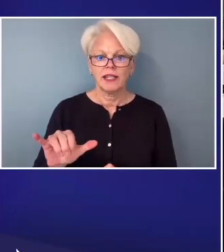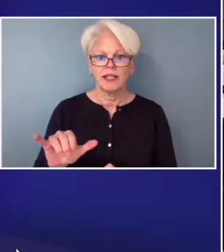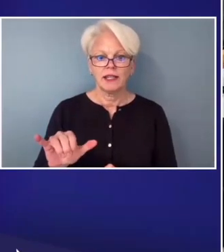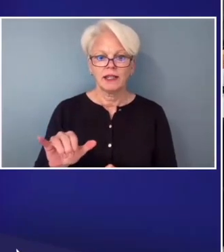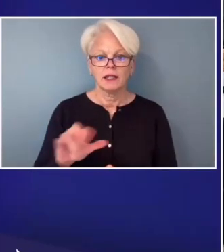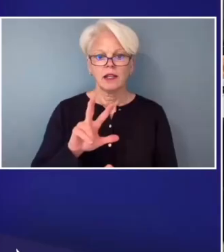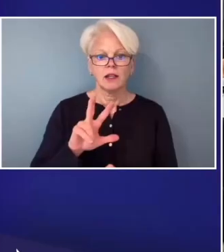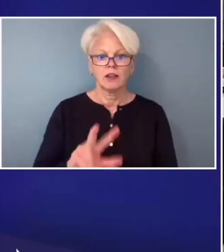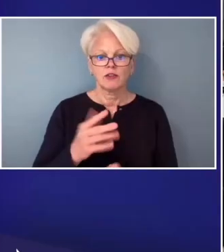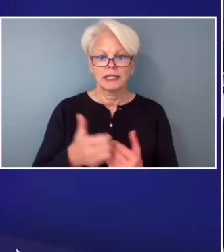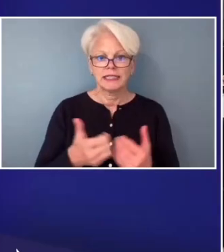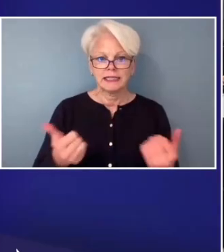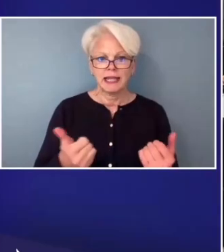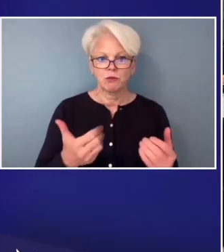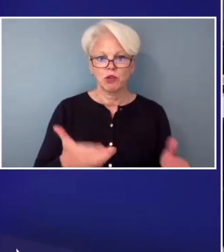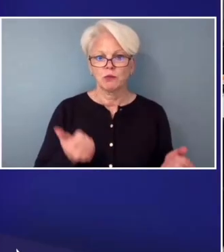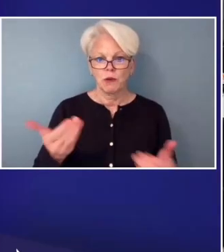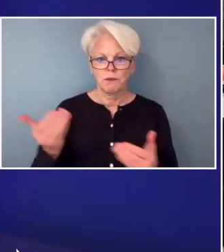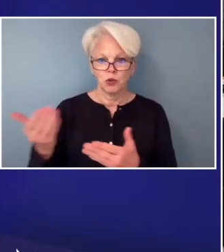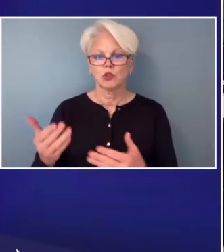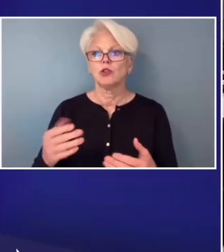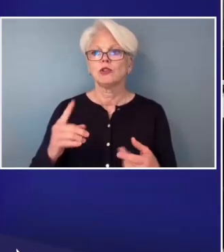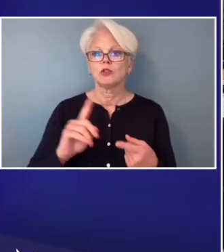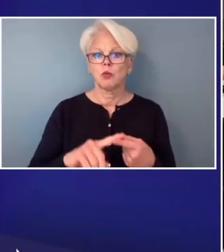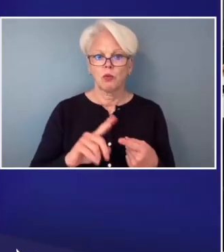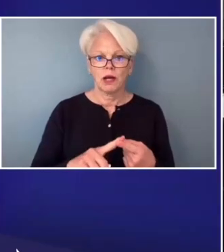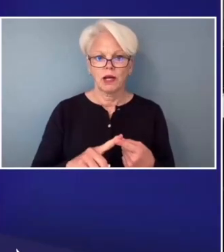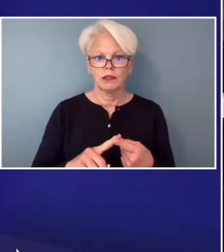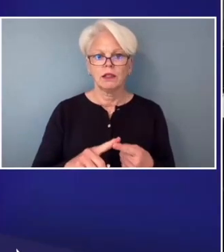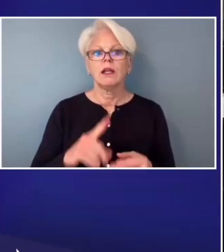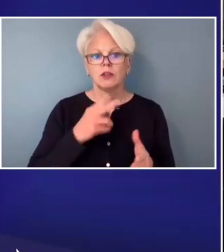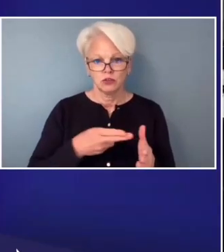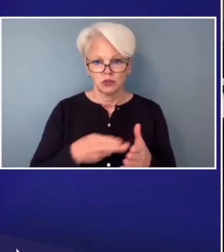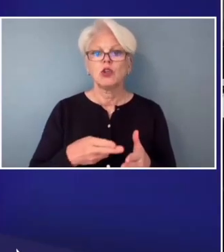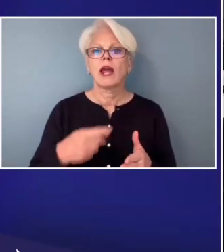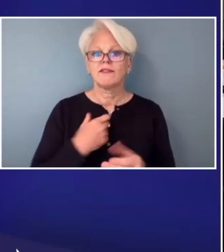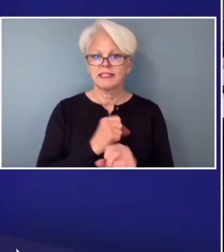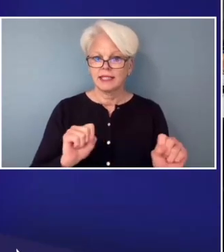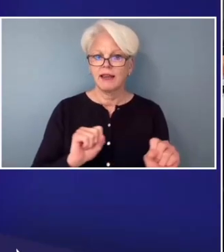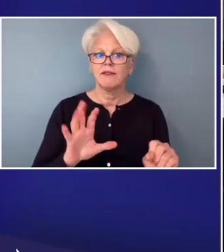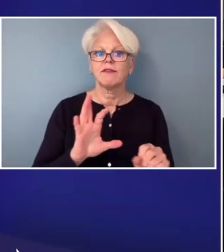proposals, one ensuring, uh, safe facilities, another on allowance